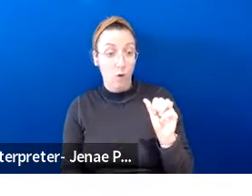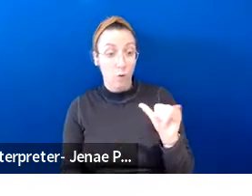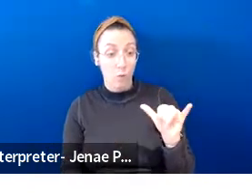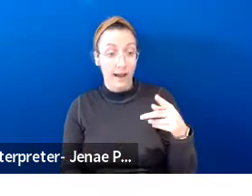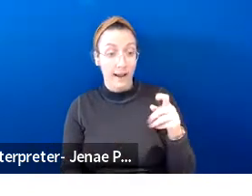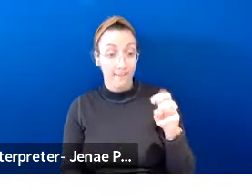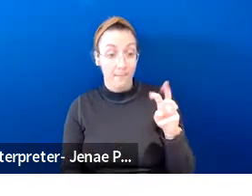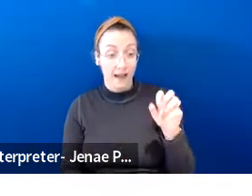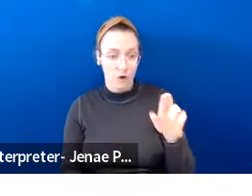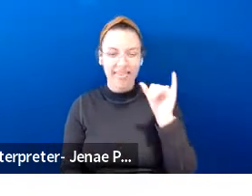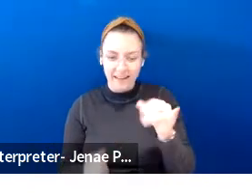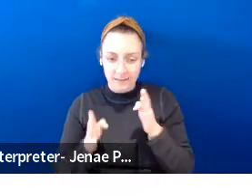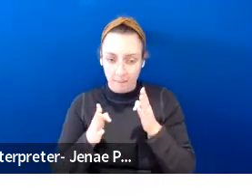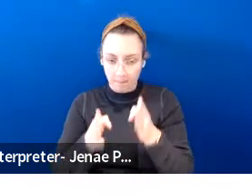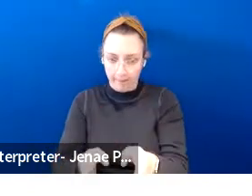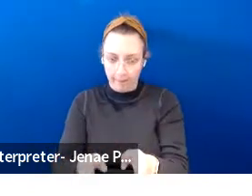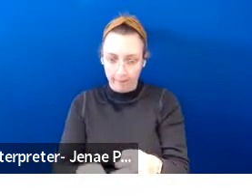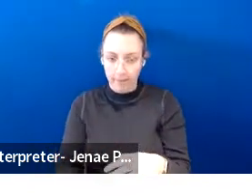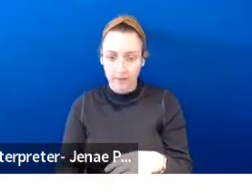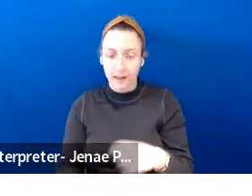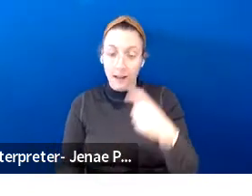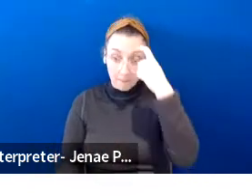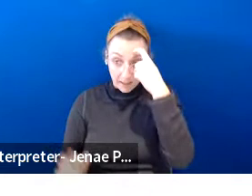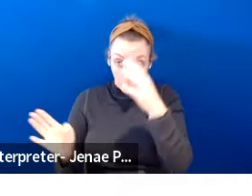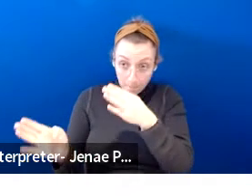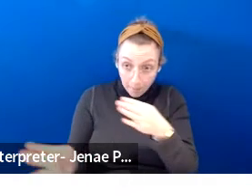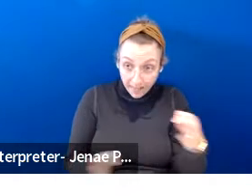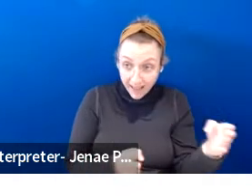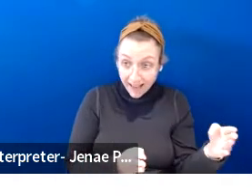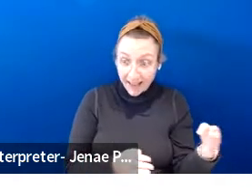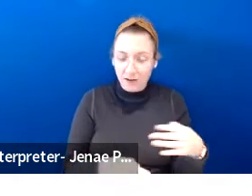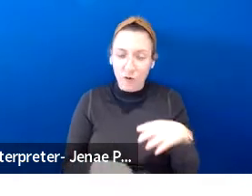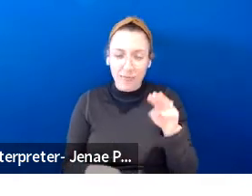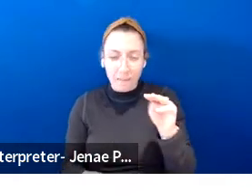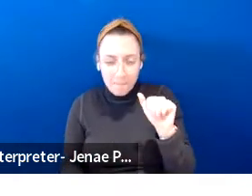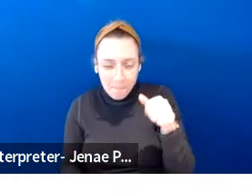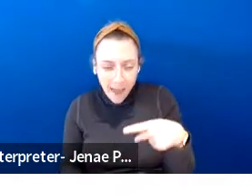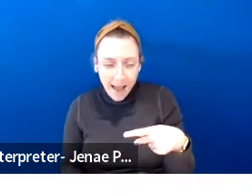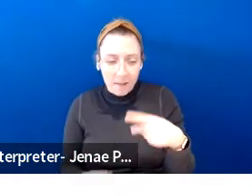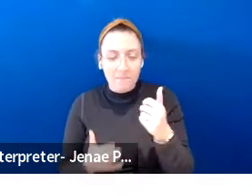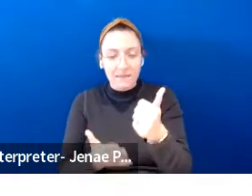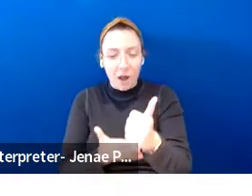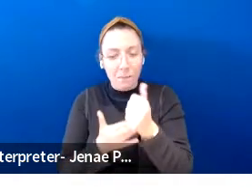So this reflects the mental plans or the roadmaps that guide hopeful thoughts. So this is